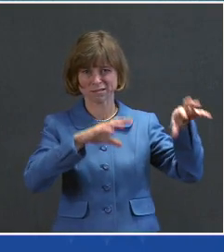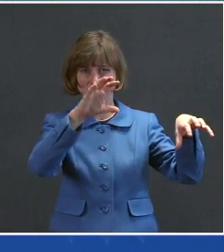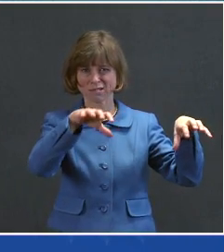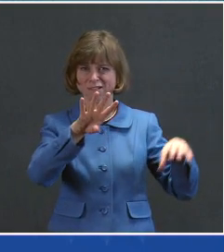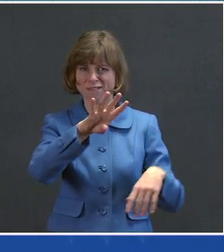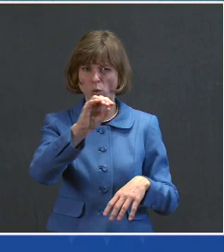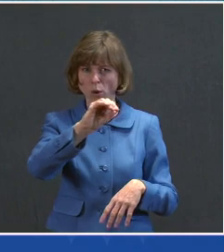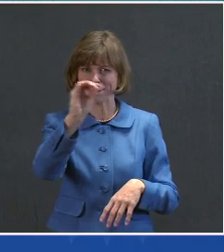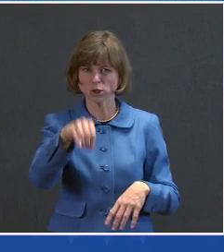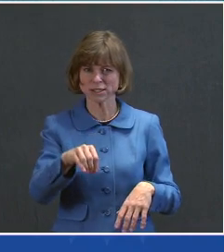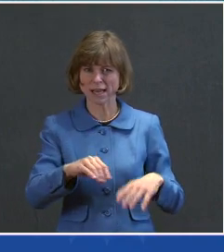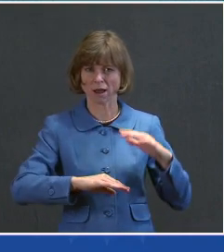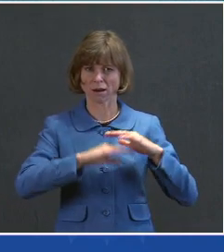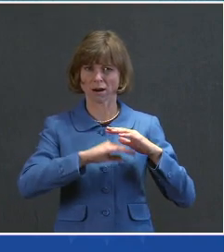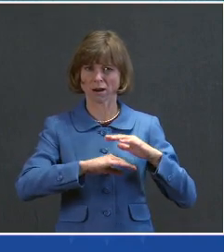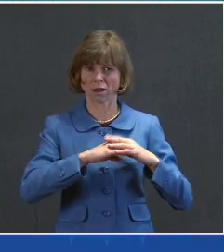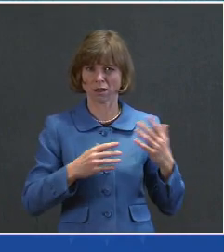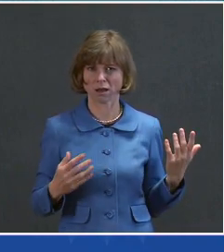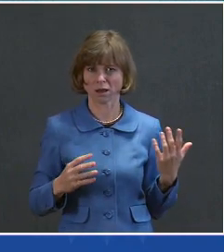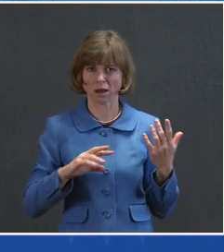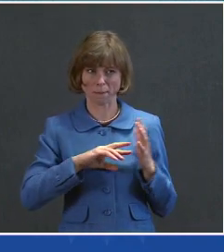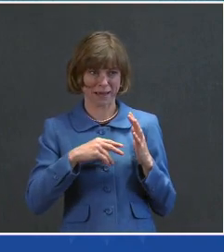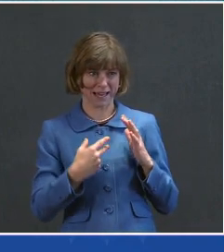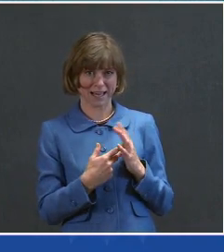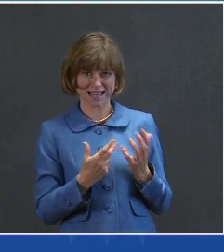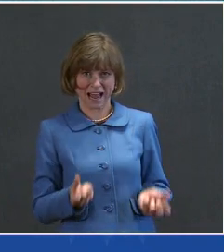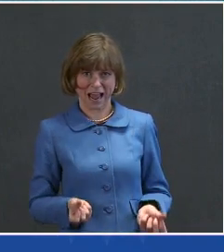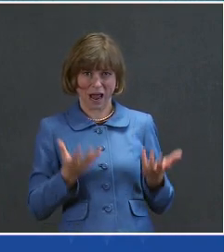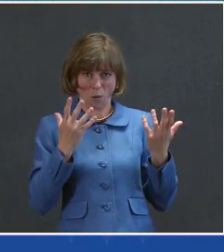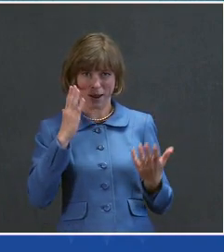hence the number of beds that are being utilized.